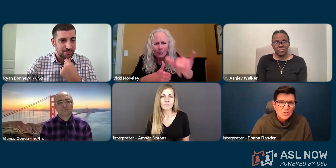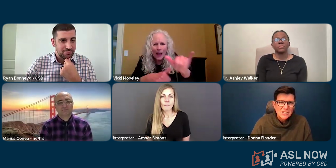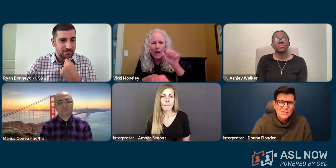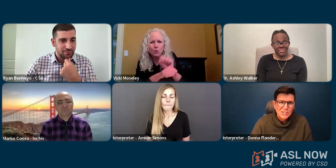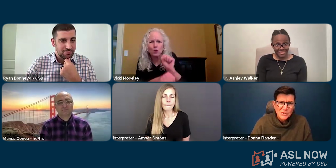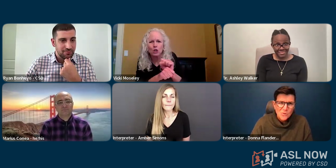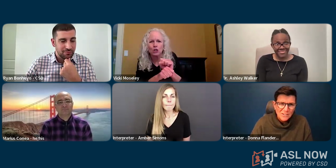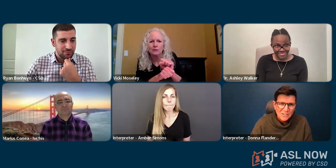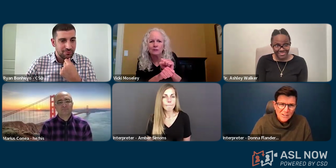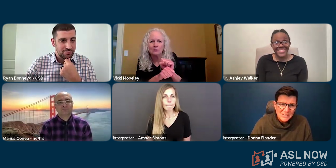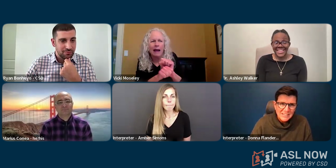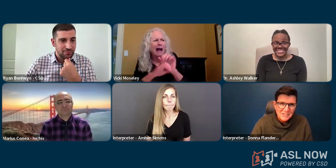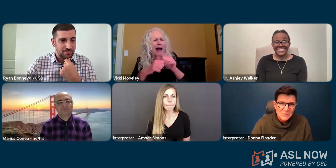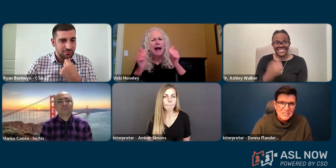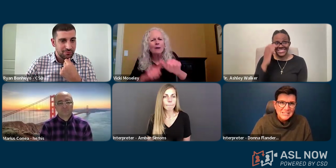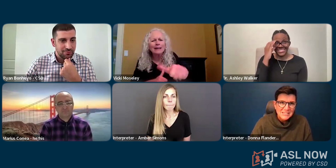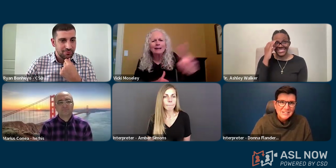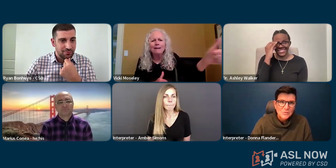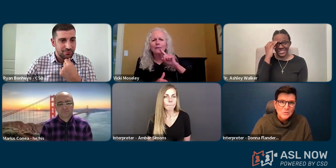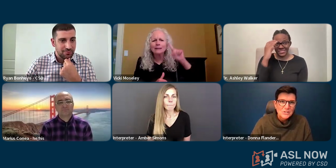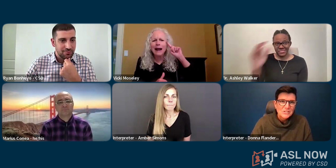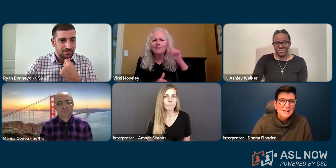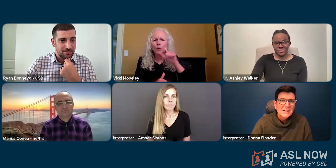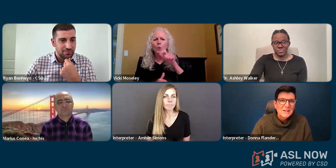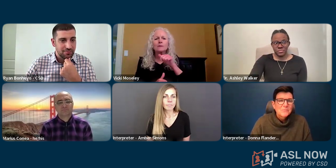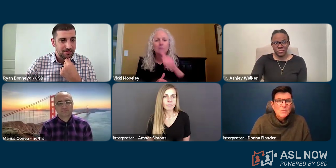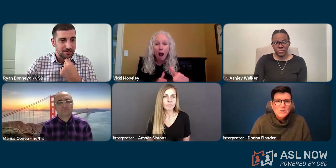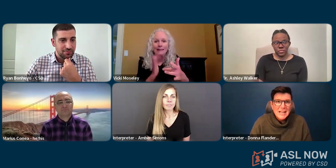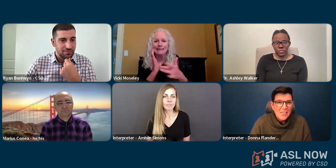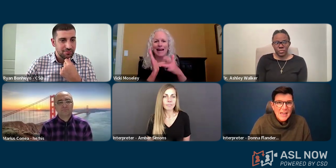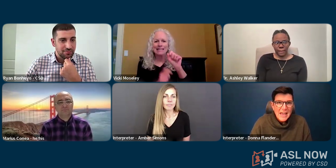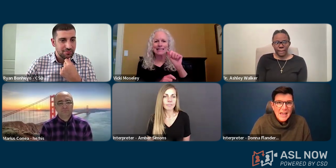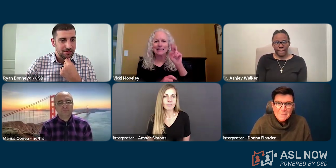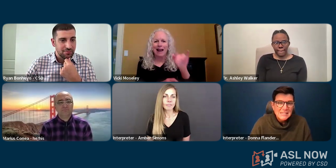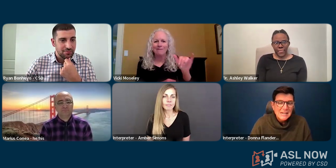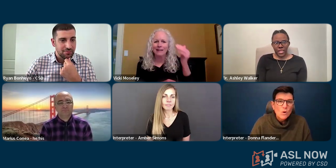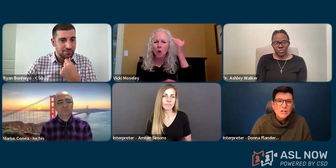and so you can use a QR code to get to Sorenson interpreters. I'm wondering how that happens.